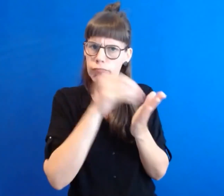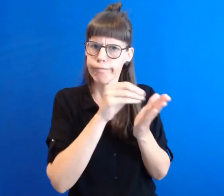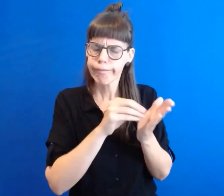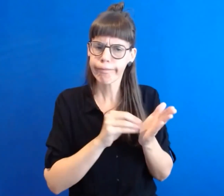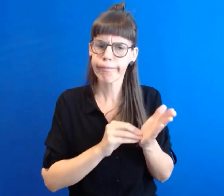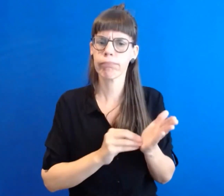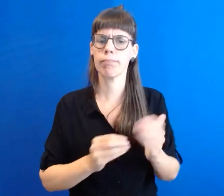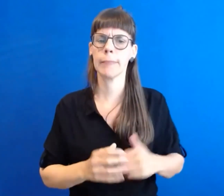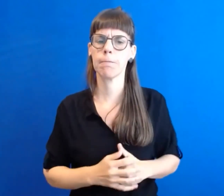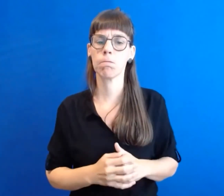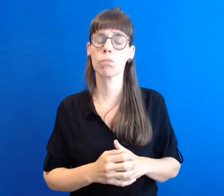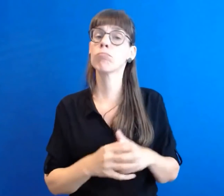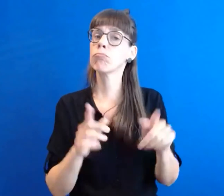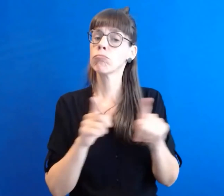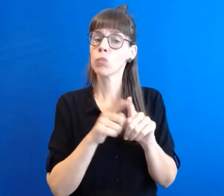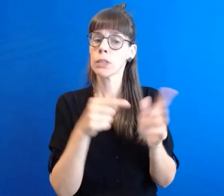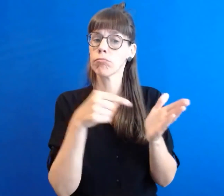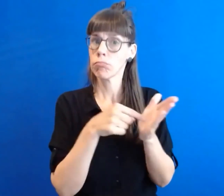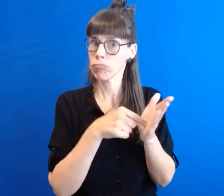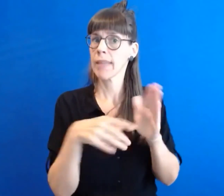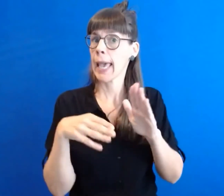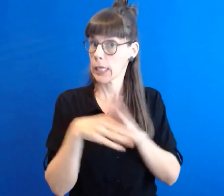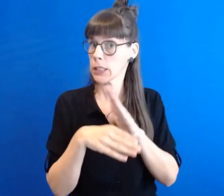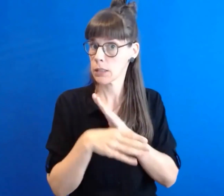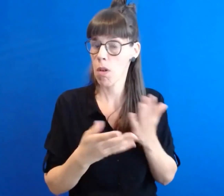and Bangladesh. The Influencer Pack